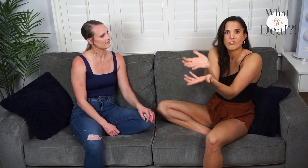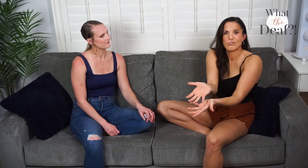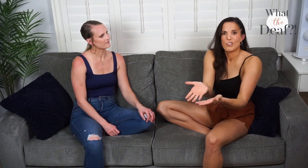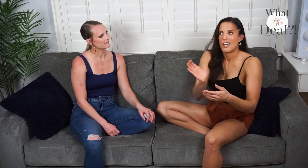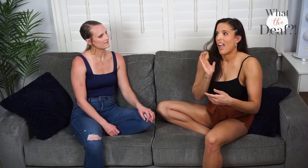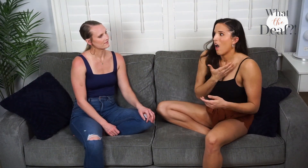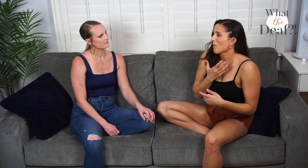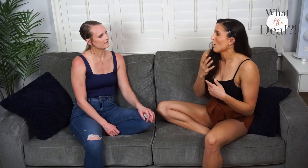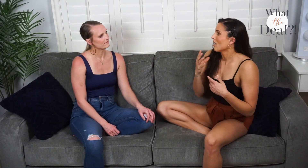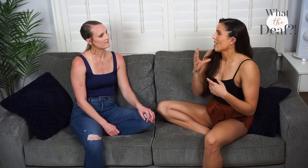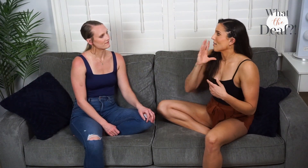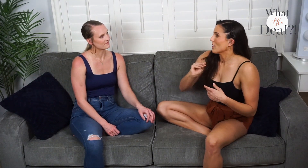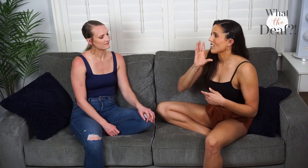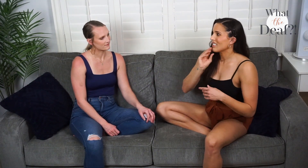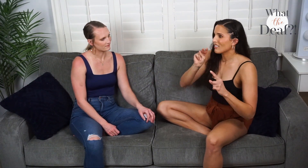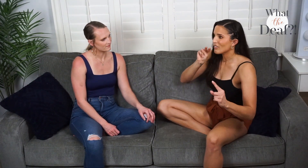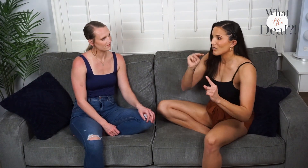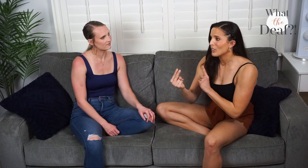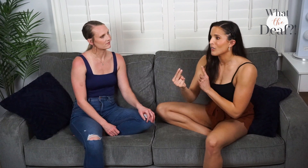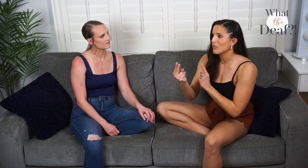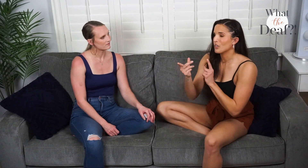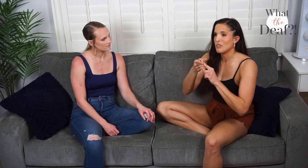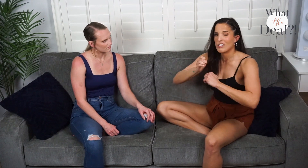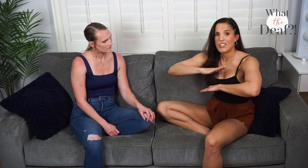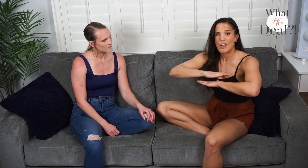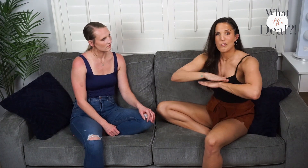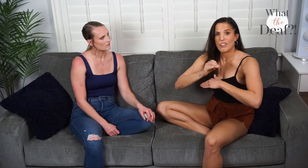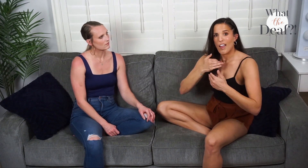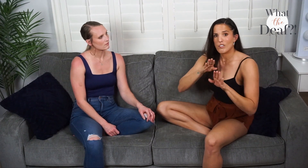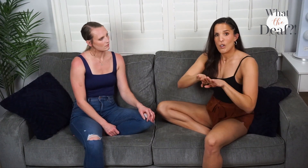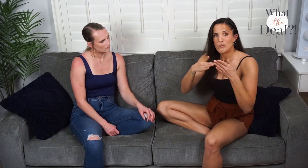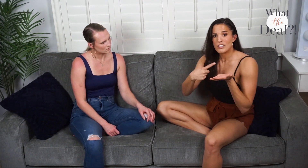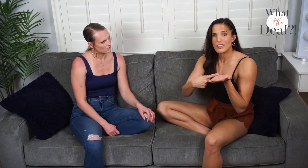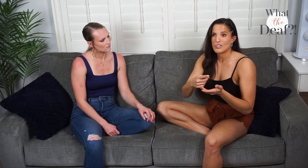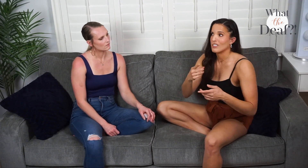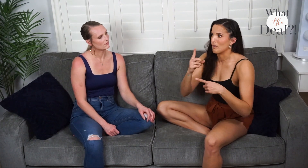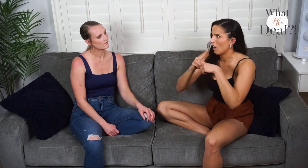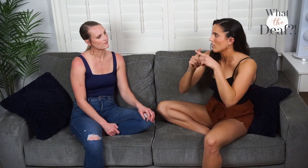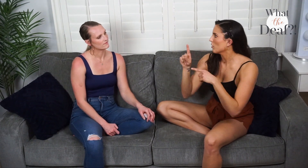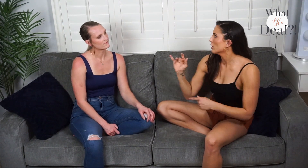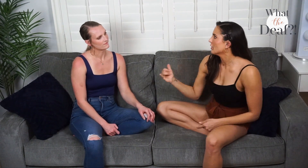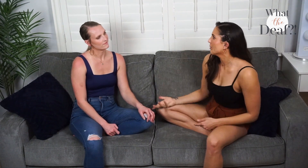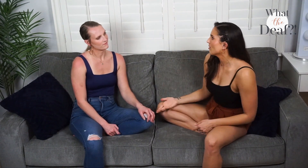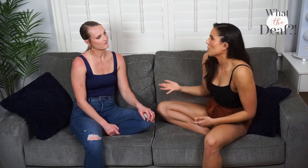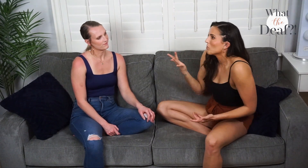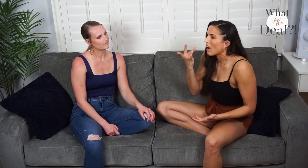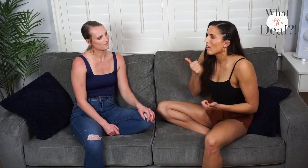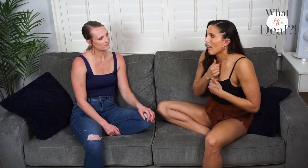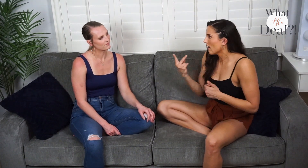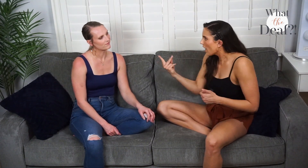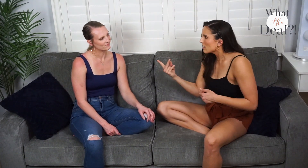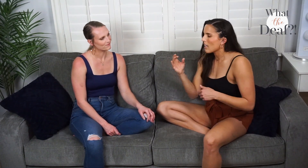but we all can bring our experiences and journeys to the table and have an open discussion and they make it a positive one too.